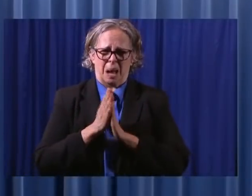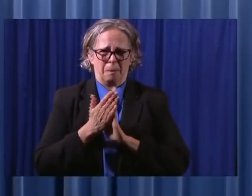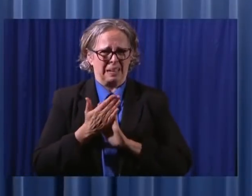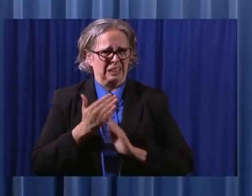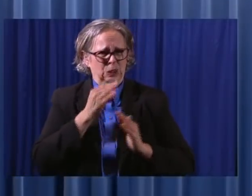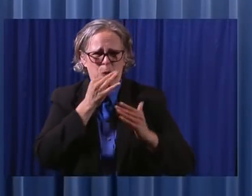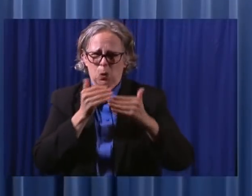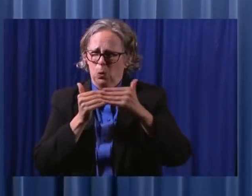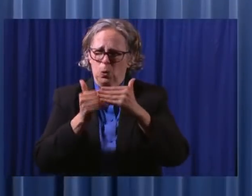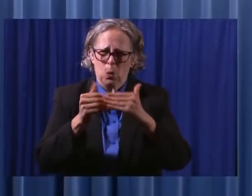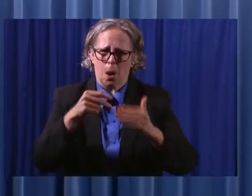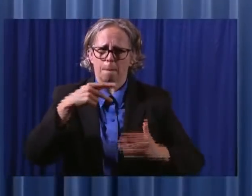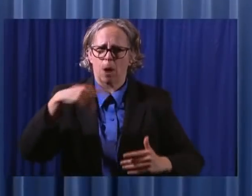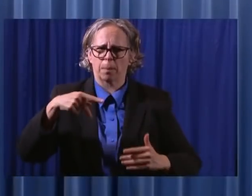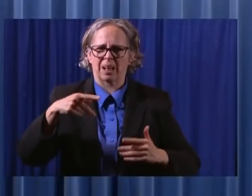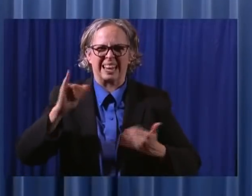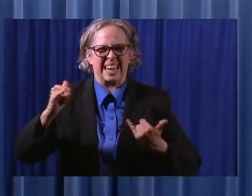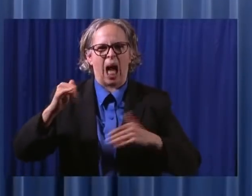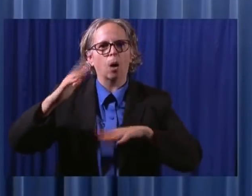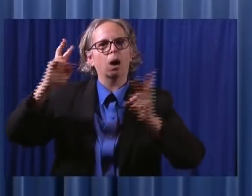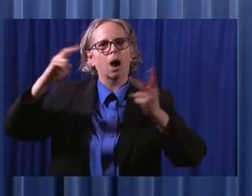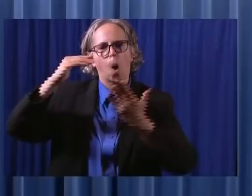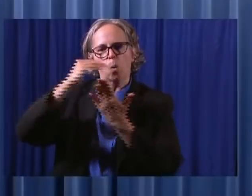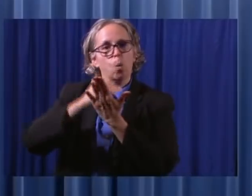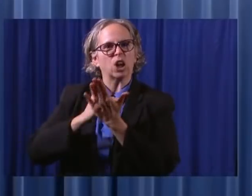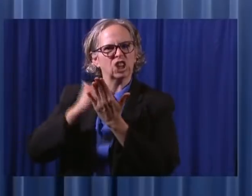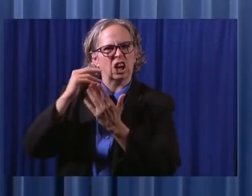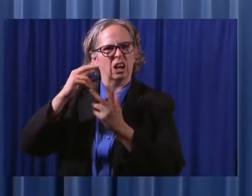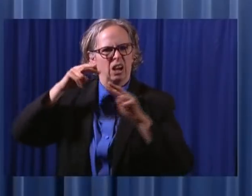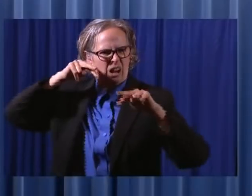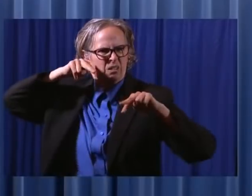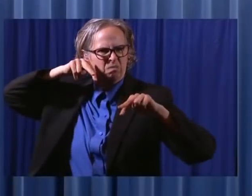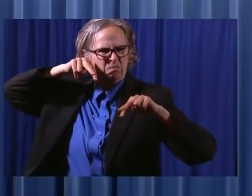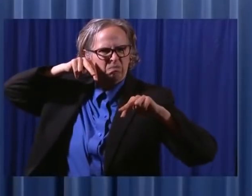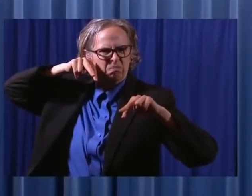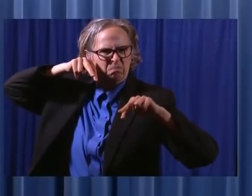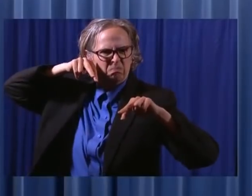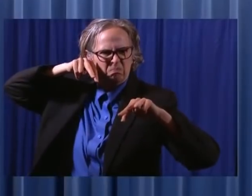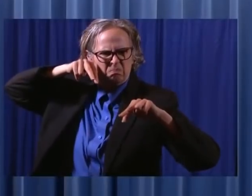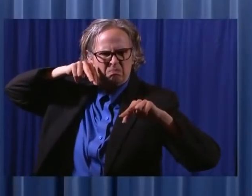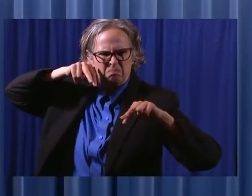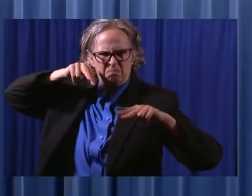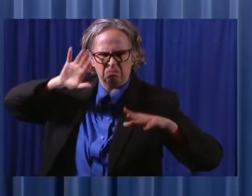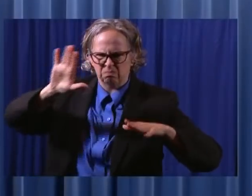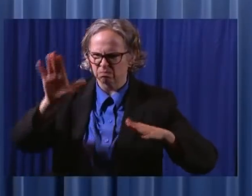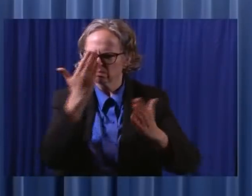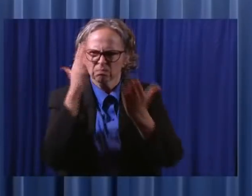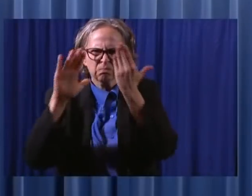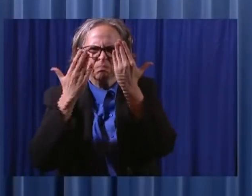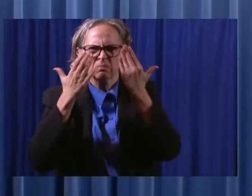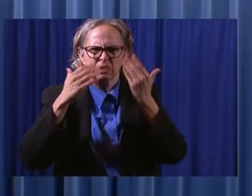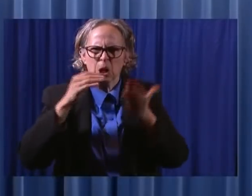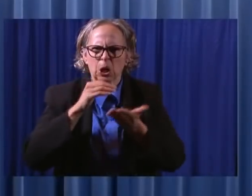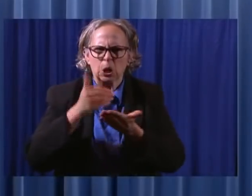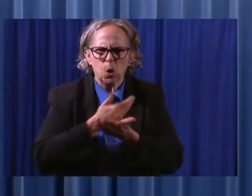AGAIN, FRANKLIN IS READ, AS ARE THE OTHER ONES BUT THERE IS A SPECIAL CONCERN AND WE HAVE THEM WE ARE CALLING IT A WATCH